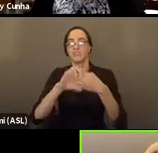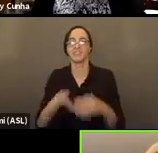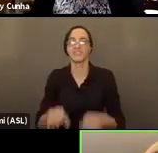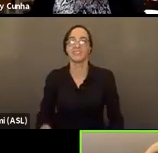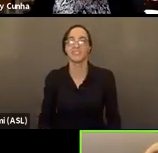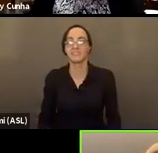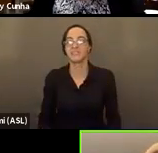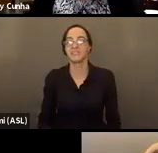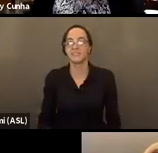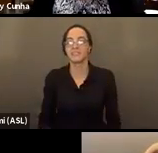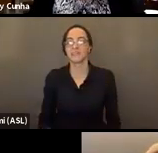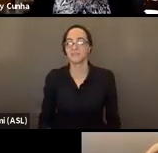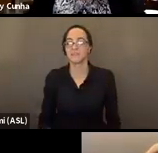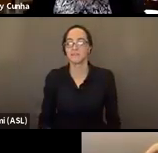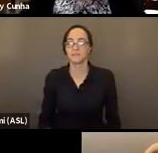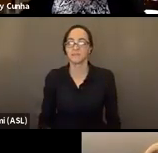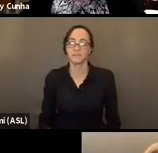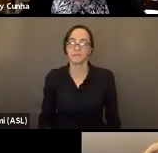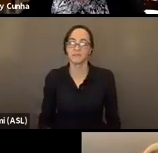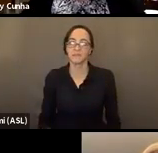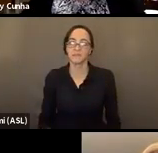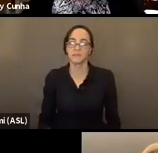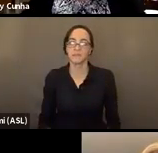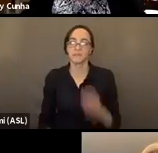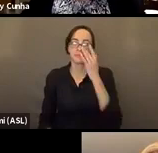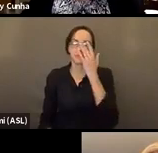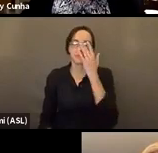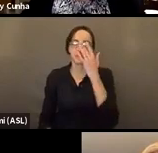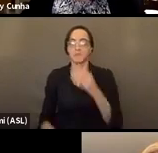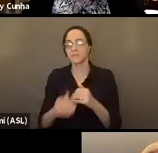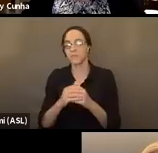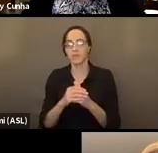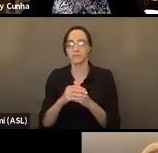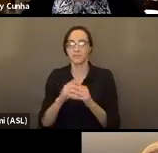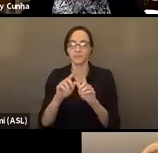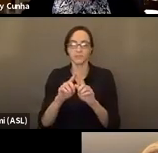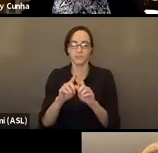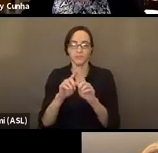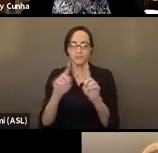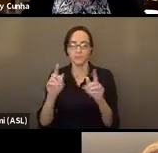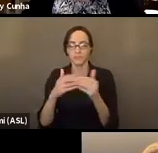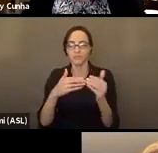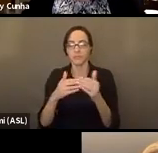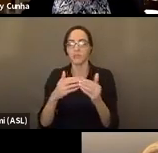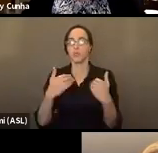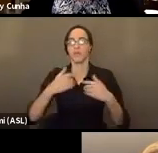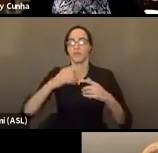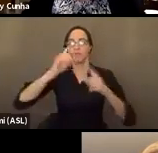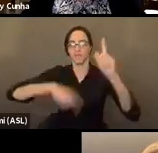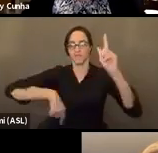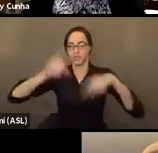but that's kenny nancy's wheelhouse too but um but anyways there's variations of the cope program